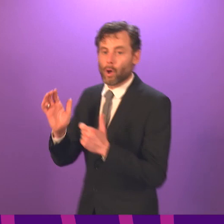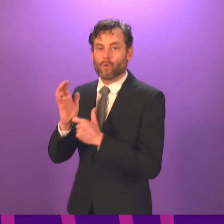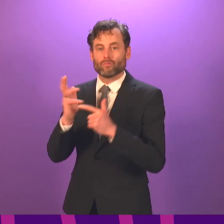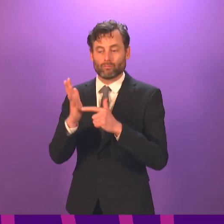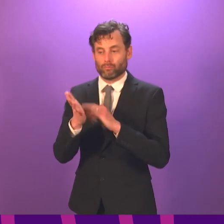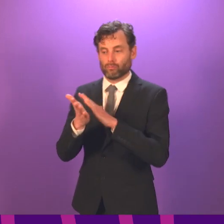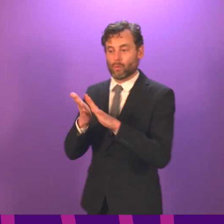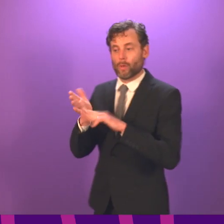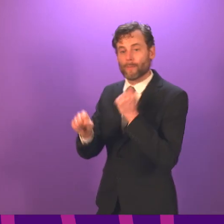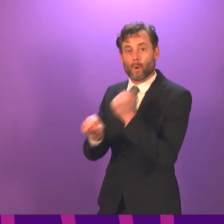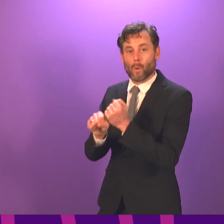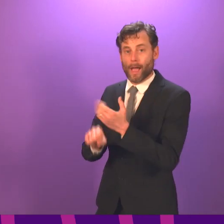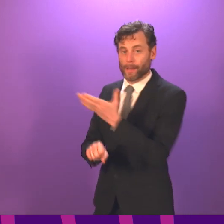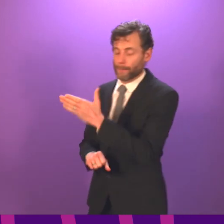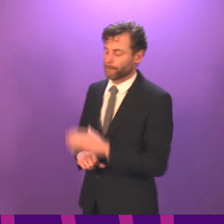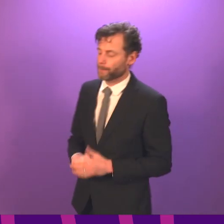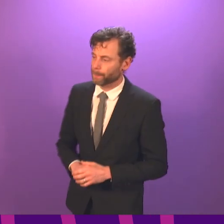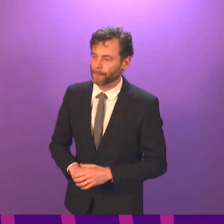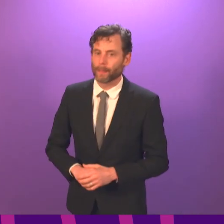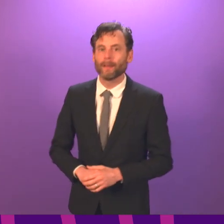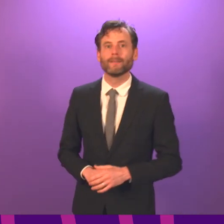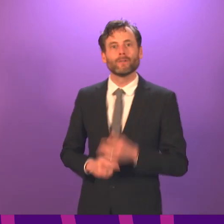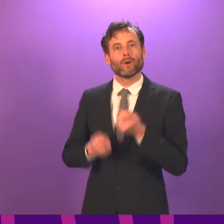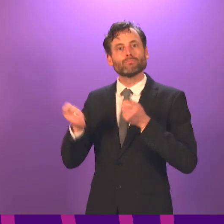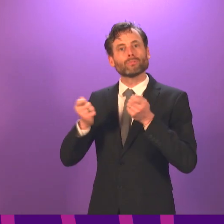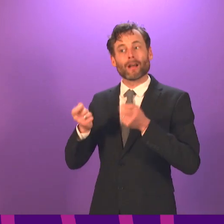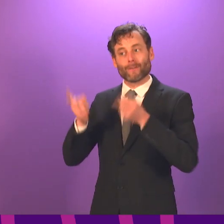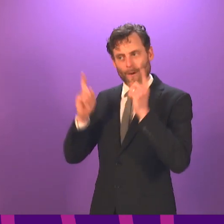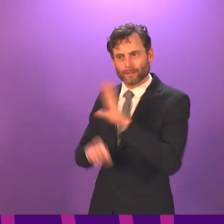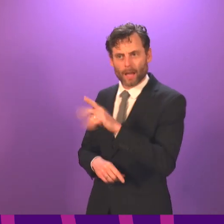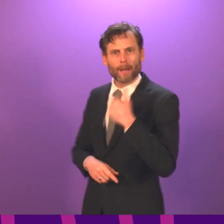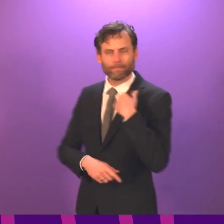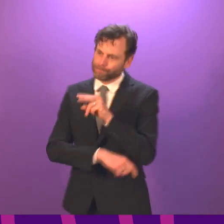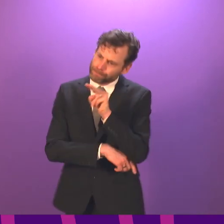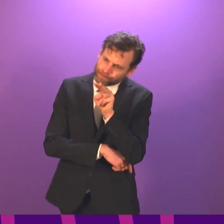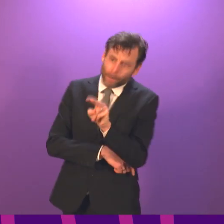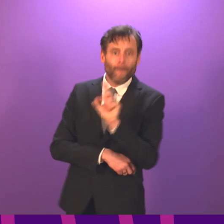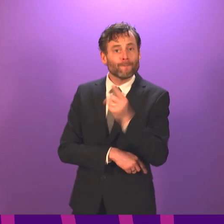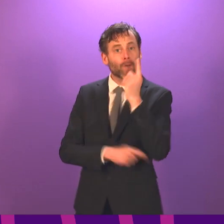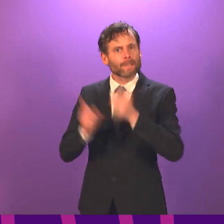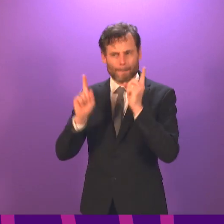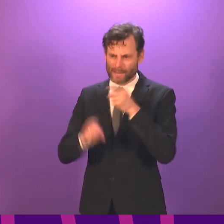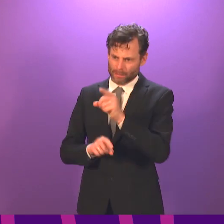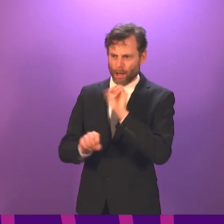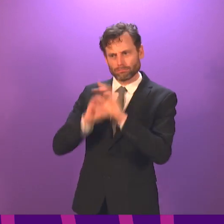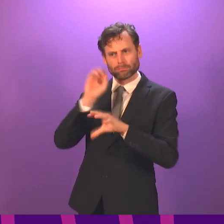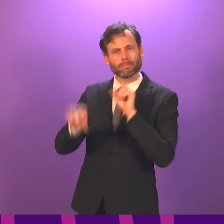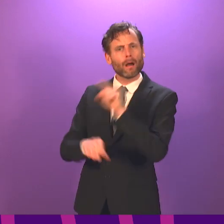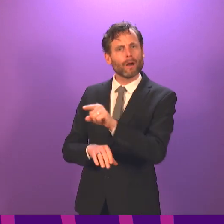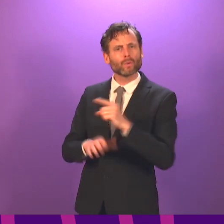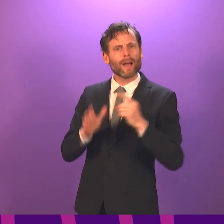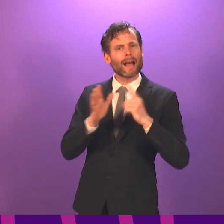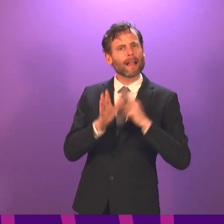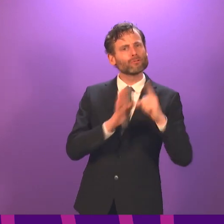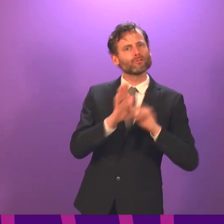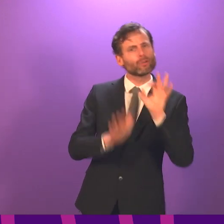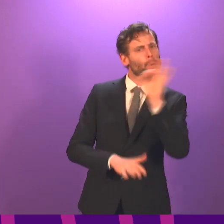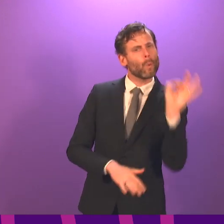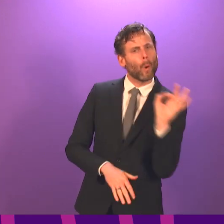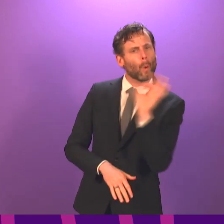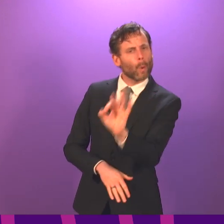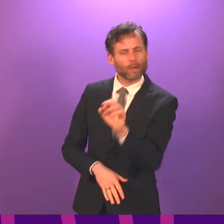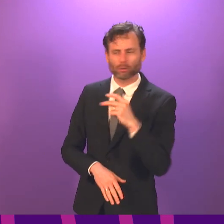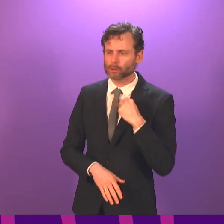response to Alison Johnstone, but I will still raise an issue that has been raised with me